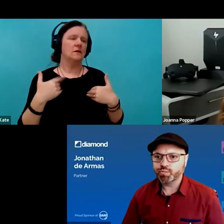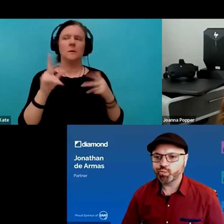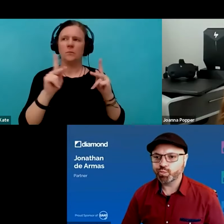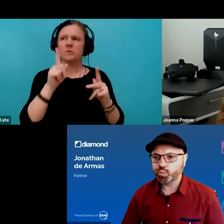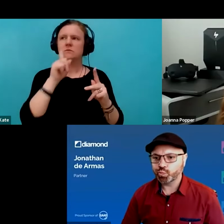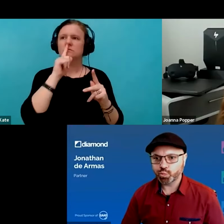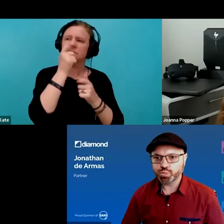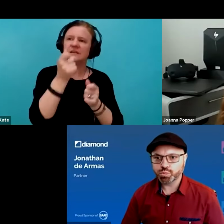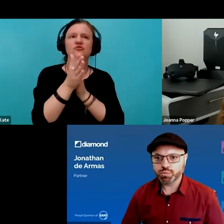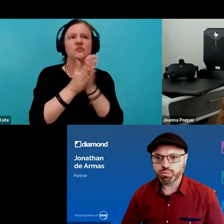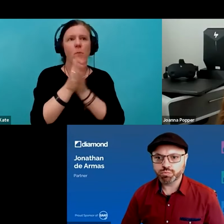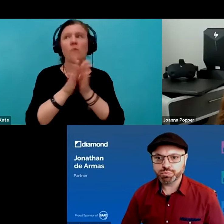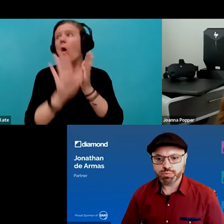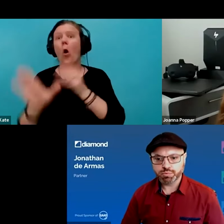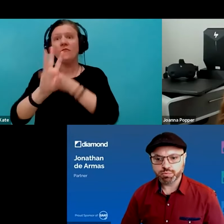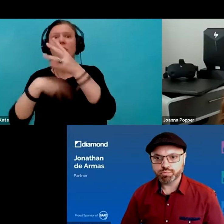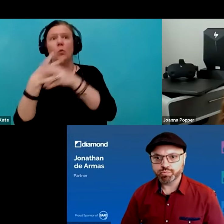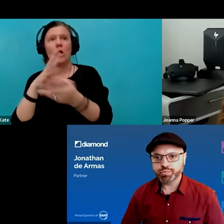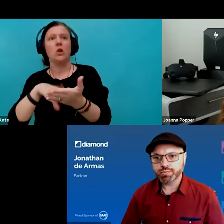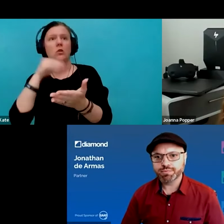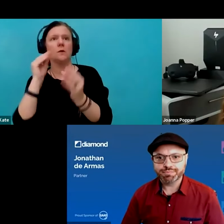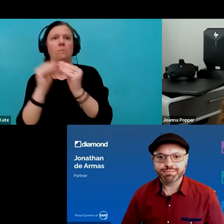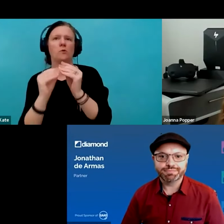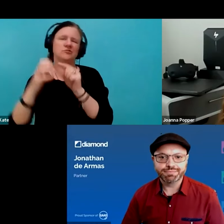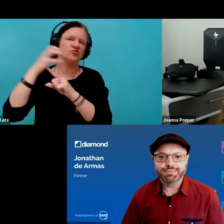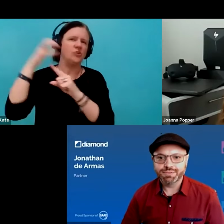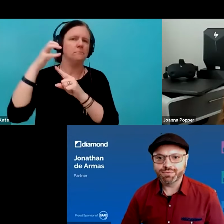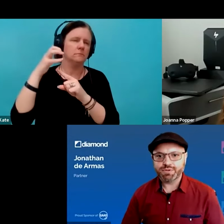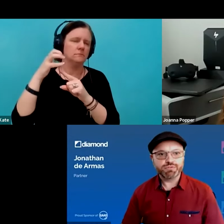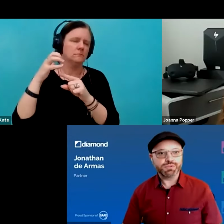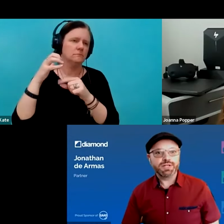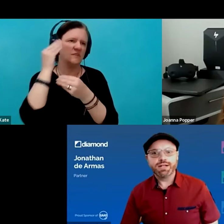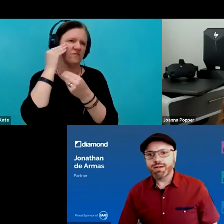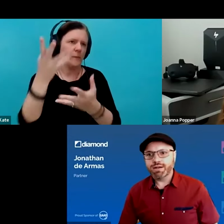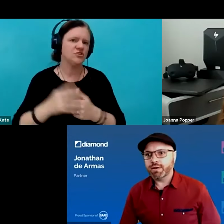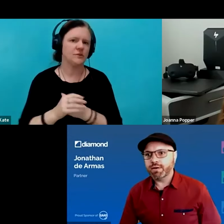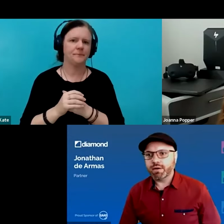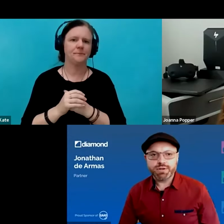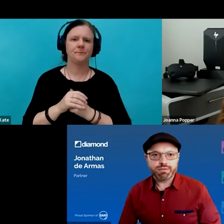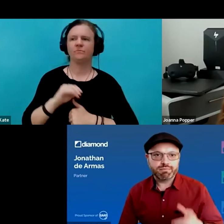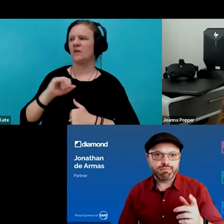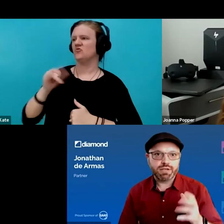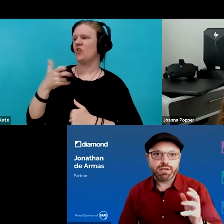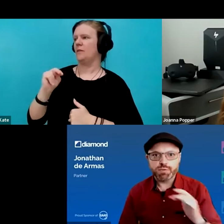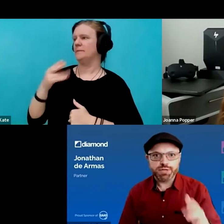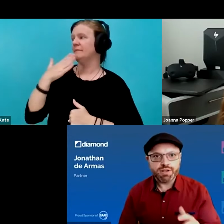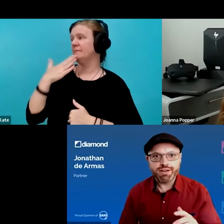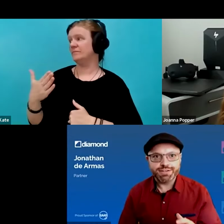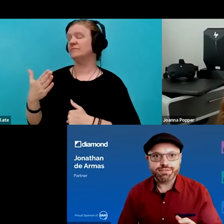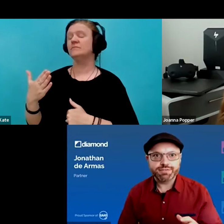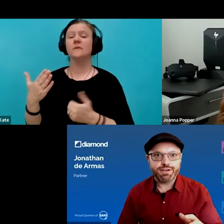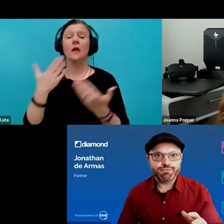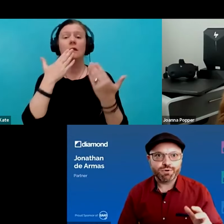from around the world to learn at the highest level. Jonathan de Armas: Wonderful. And I want to thank everybody in the audience for